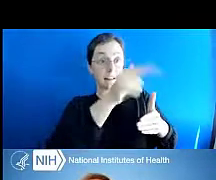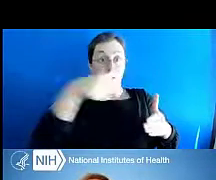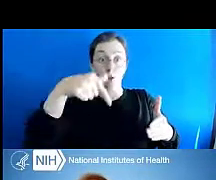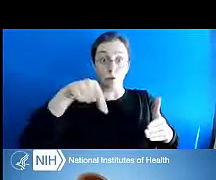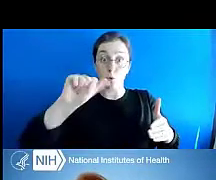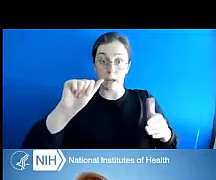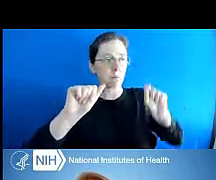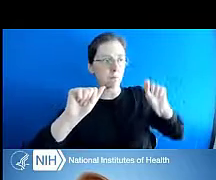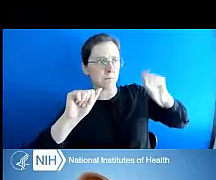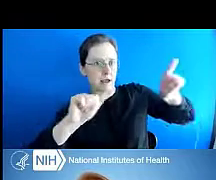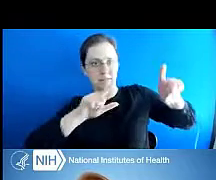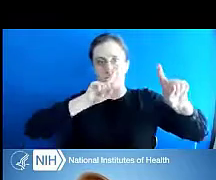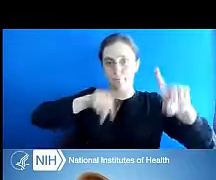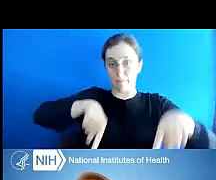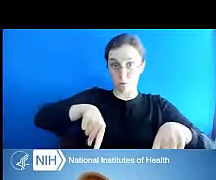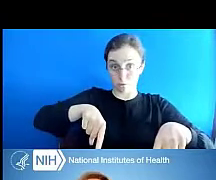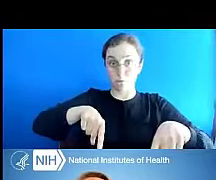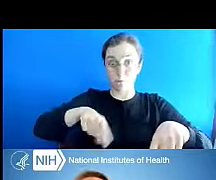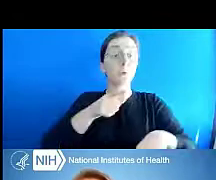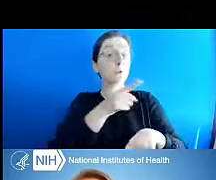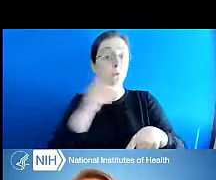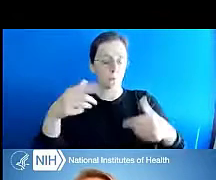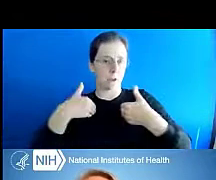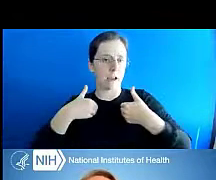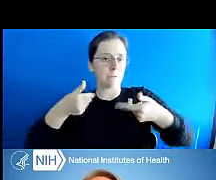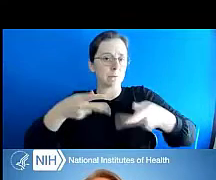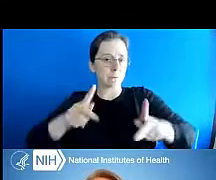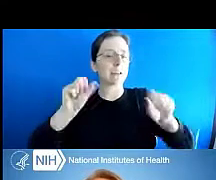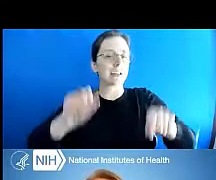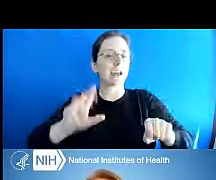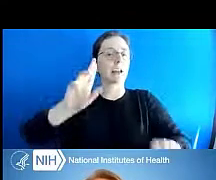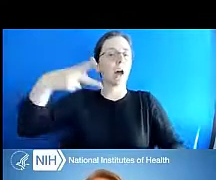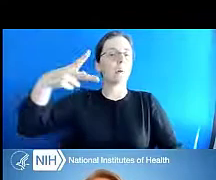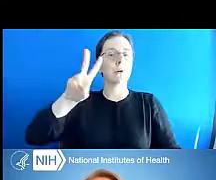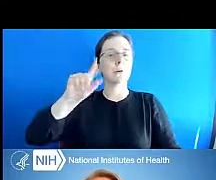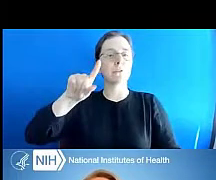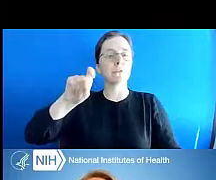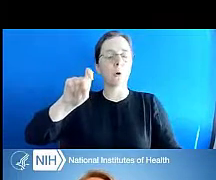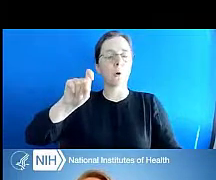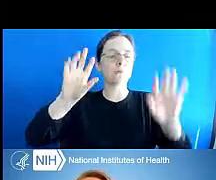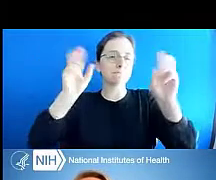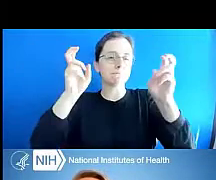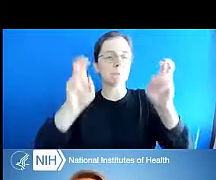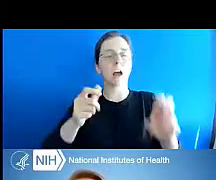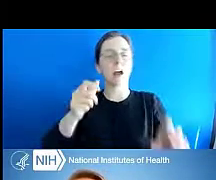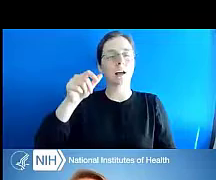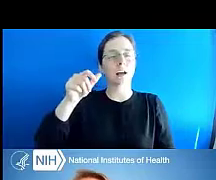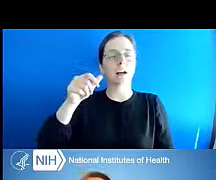You all will actually have the opportunity to upvote some of these questions. There's a little thumbs-up icon